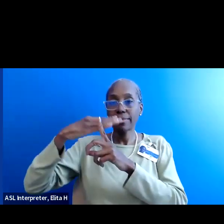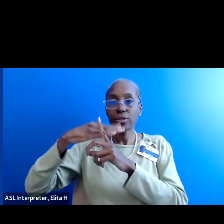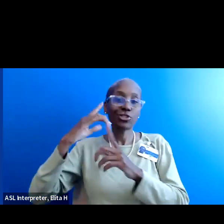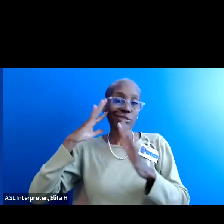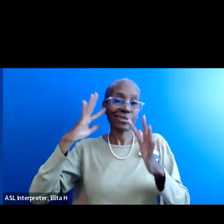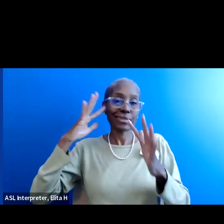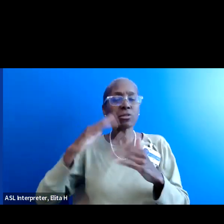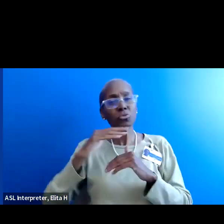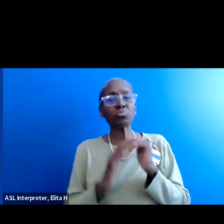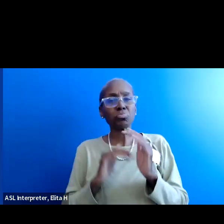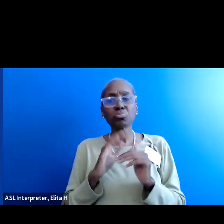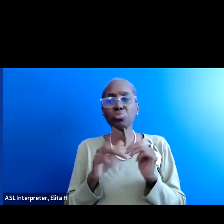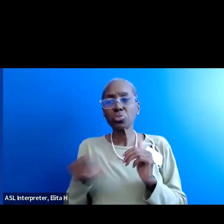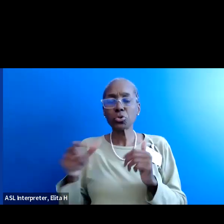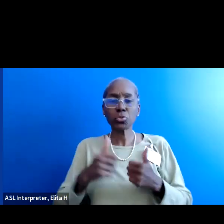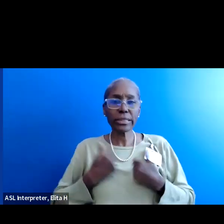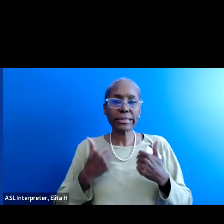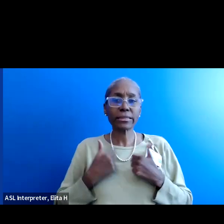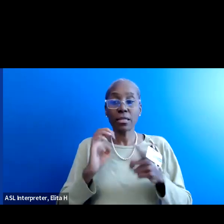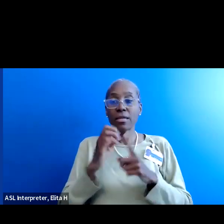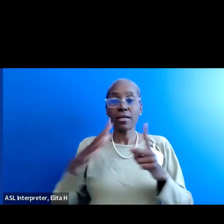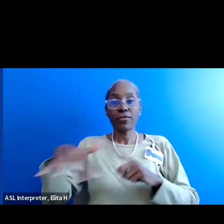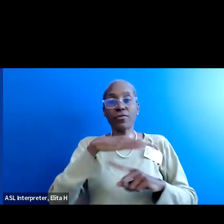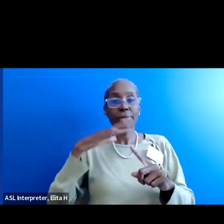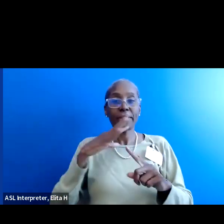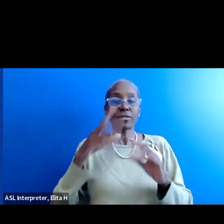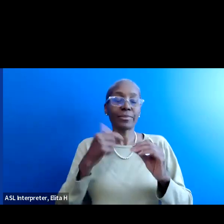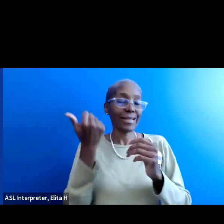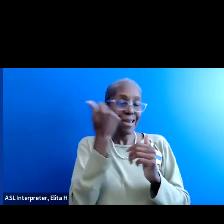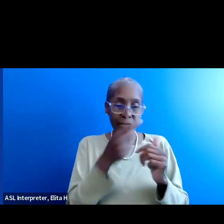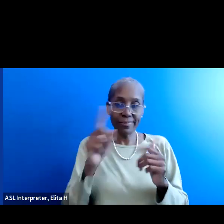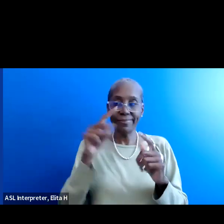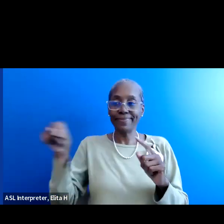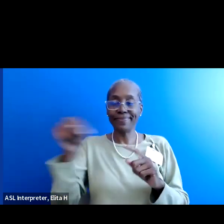comfortable to residents. The environment refers to all areas where residents are free to go.